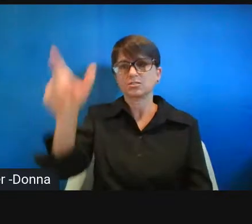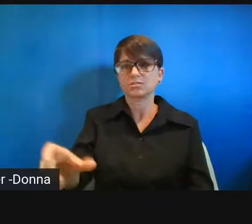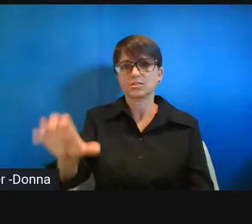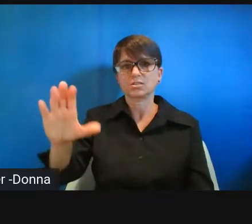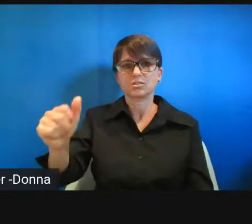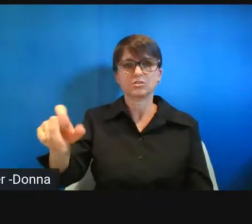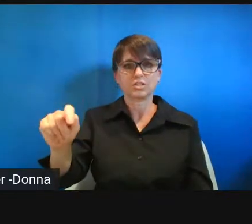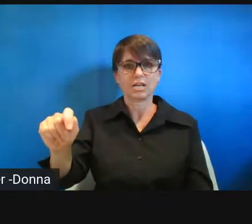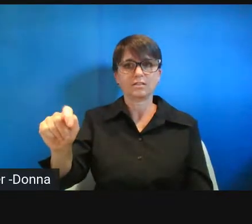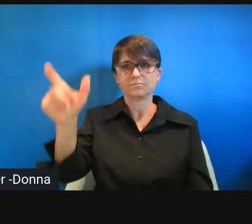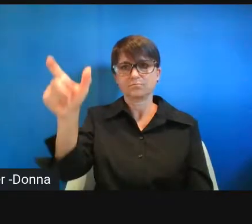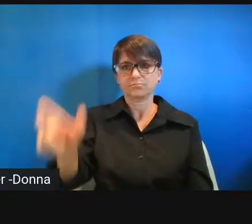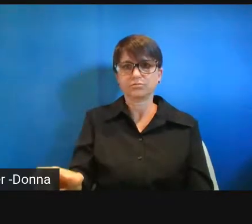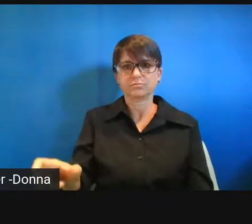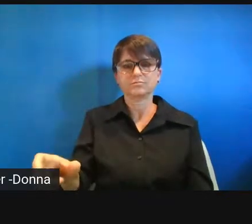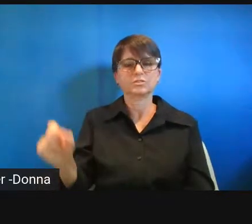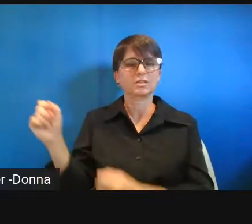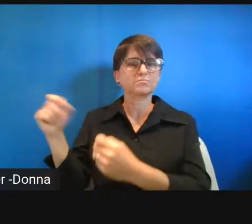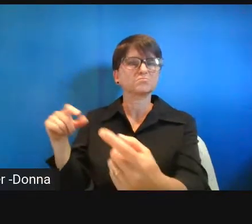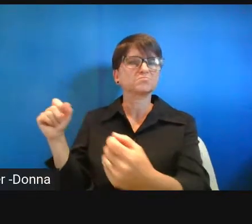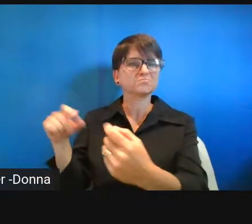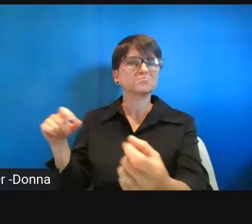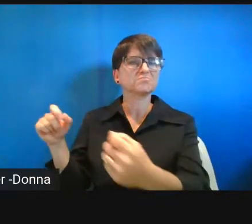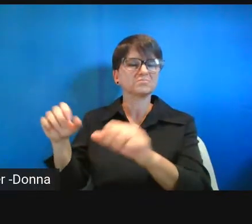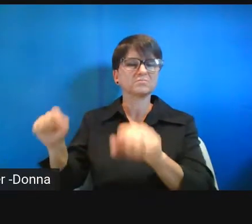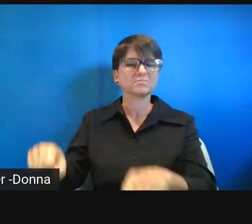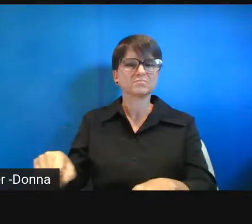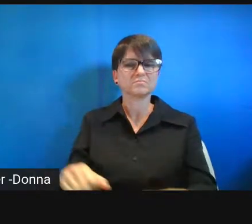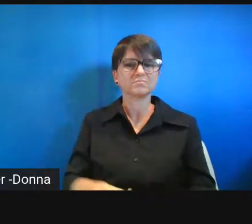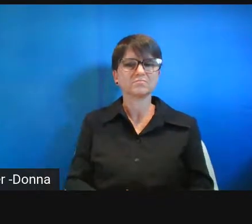These prerecorded sessions, there is no Q&A but you can join us in the conversation in the Slido chat